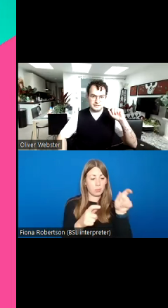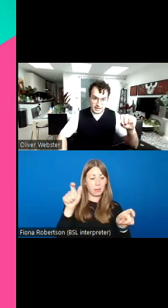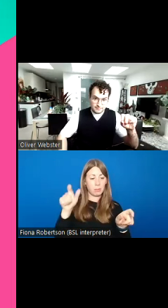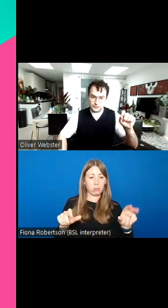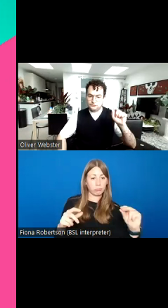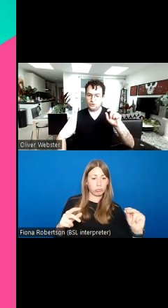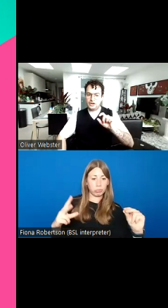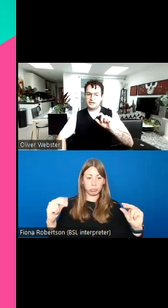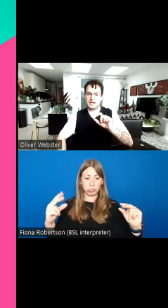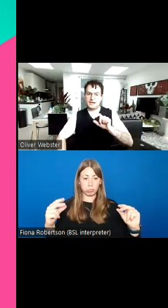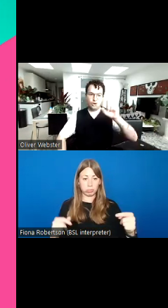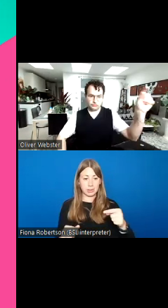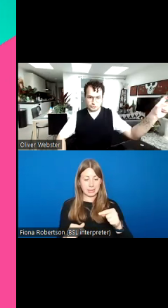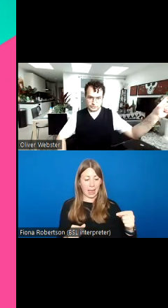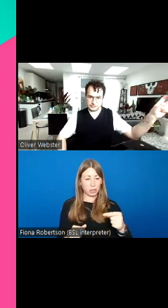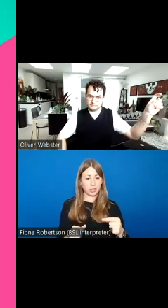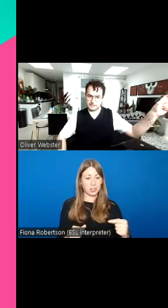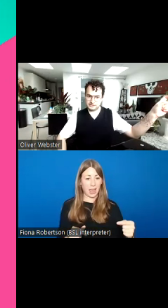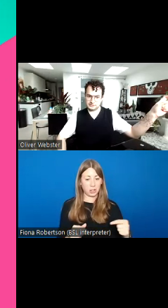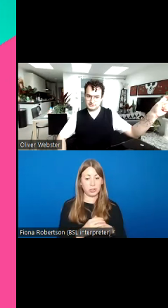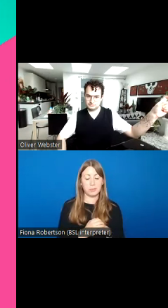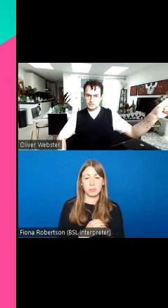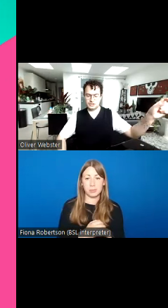Names for indicating off-screen speakers.